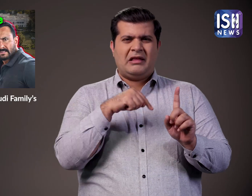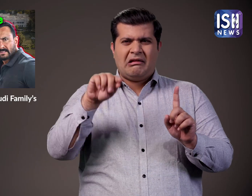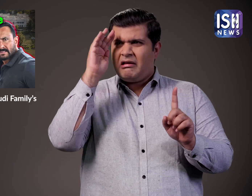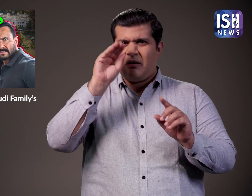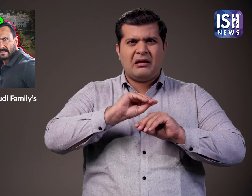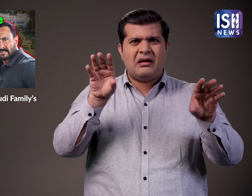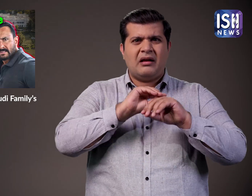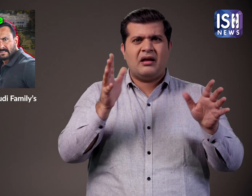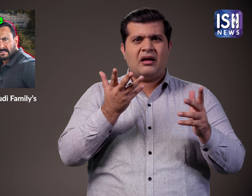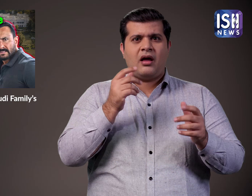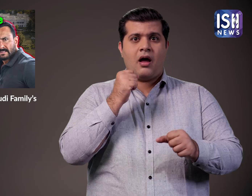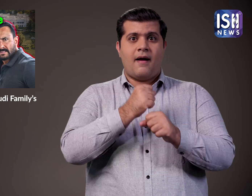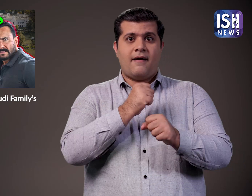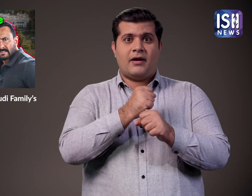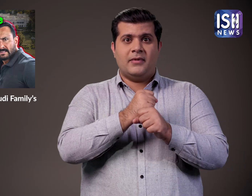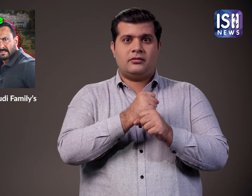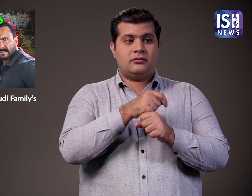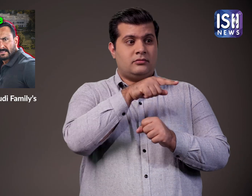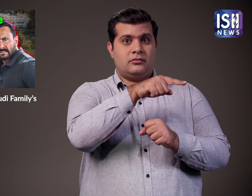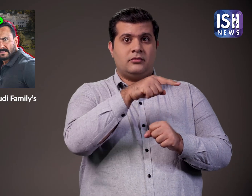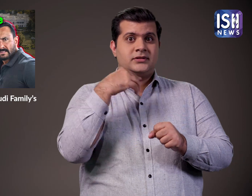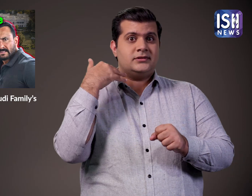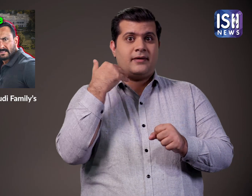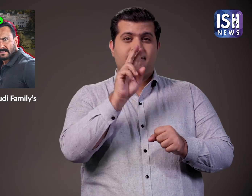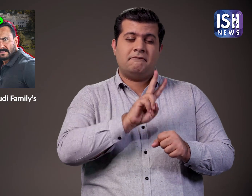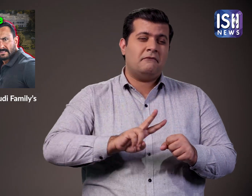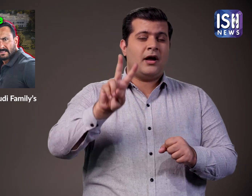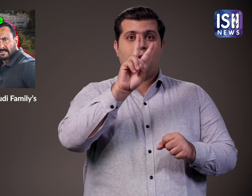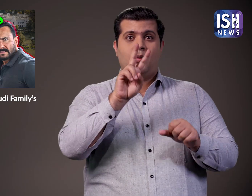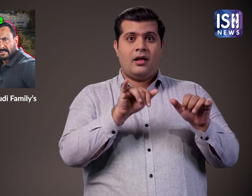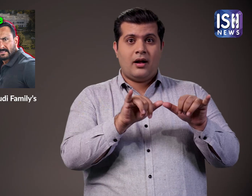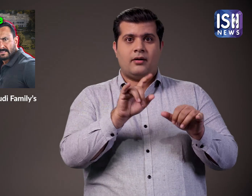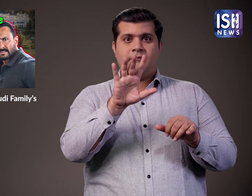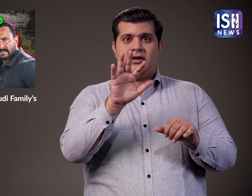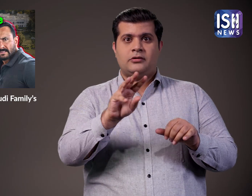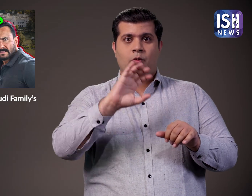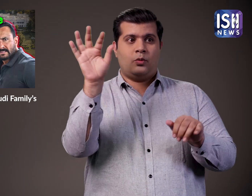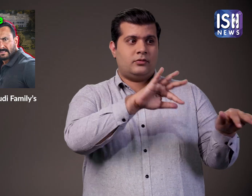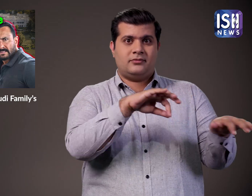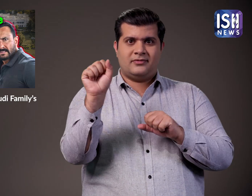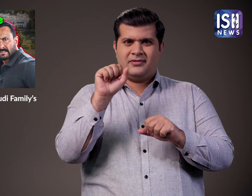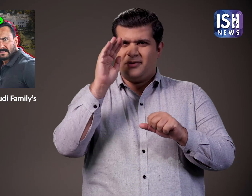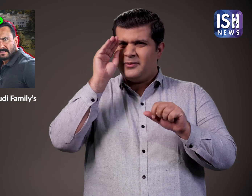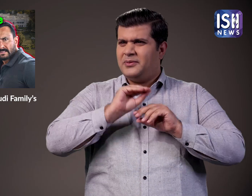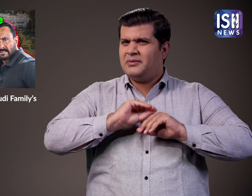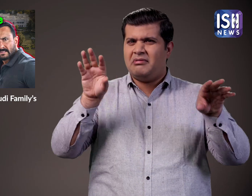You all would have seen the news about government taking over Saif's property worth ₹15,000 crores.